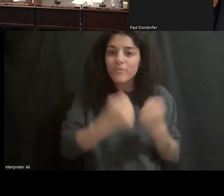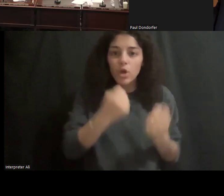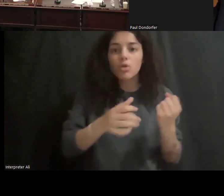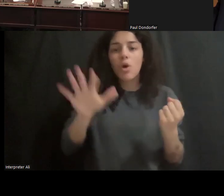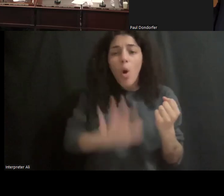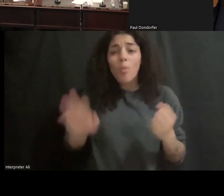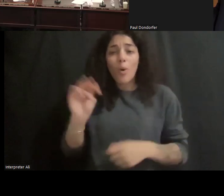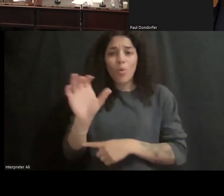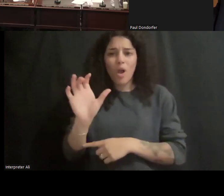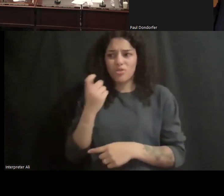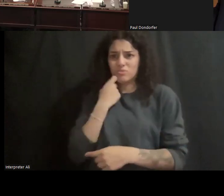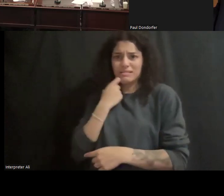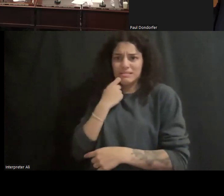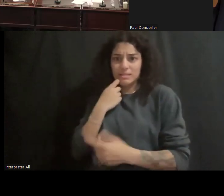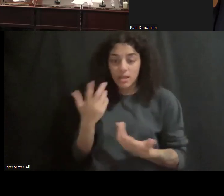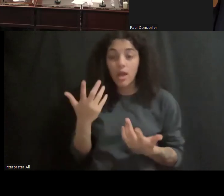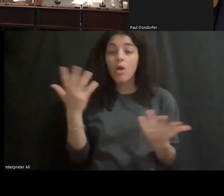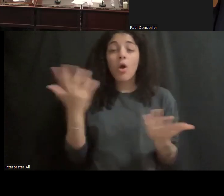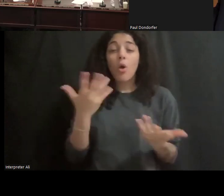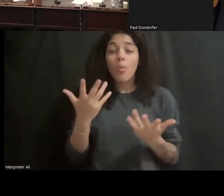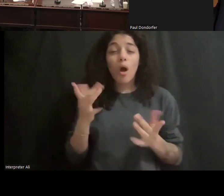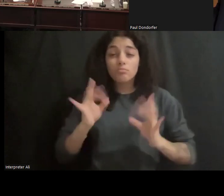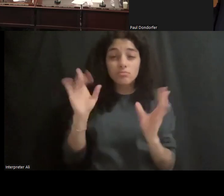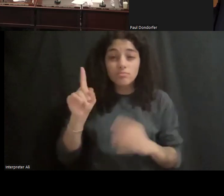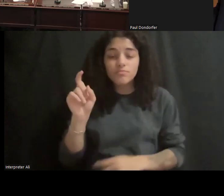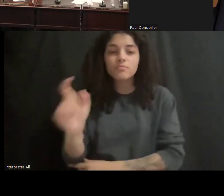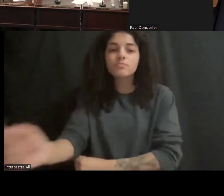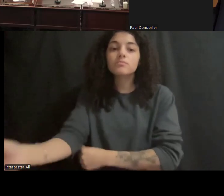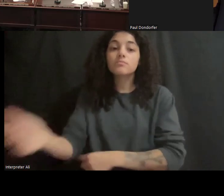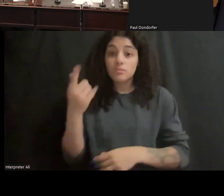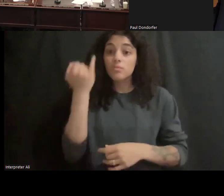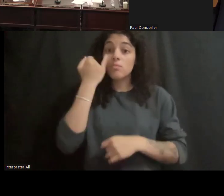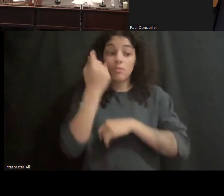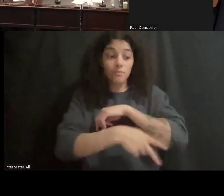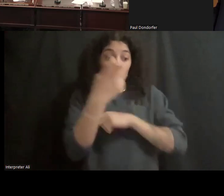And even more tragic is the fact that in many instances the theft of a stolen vehicle also